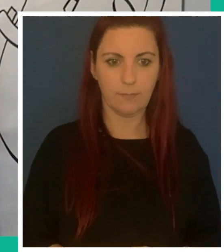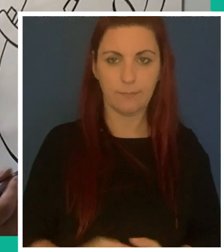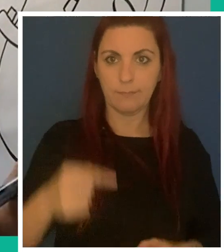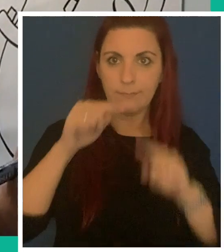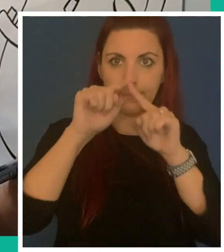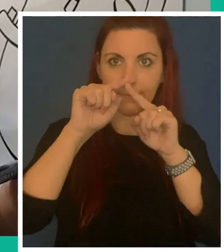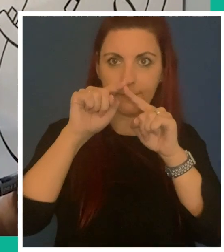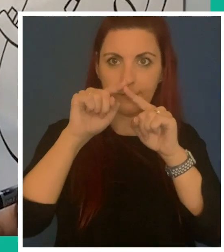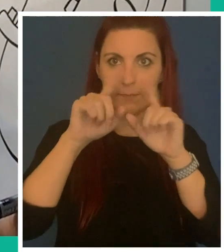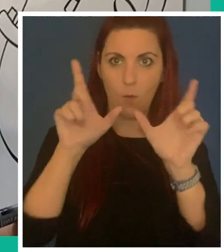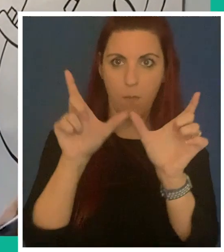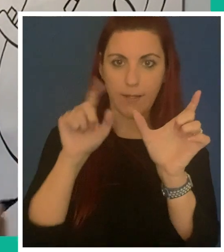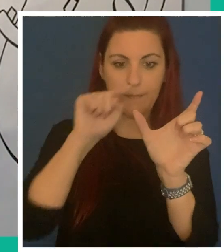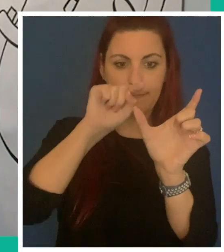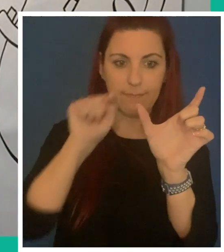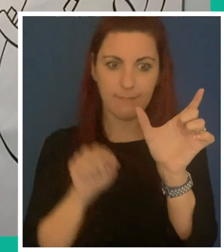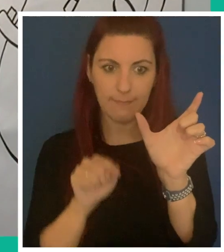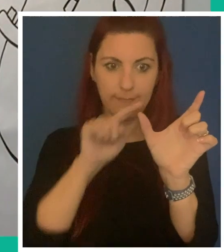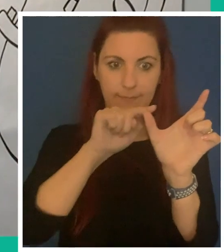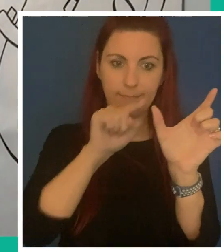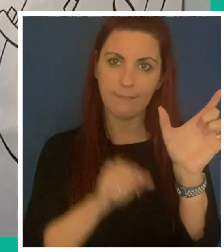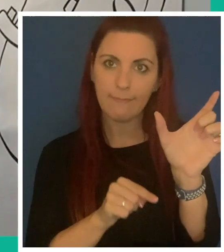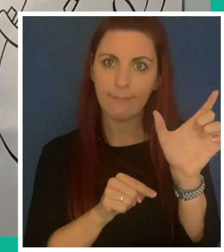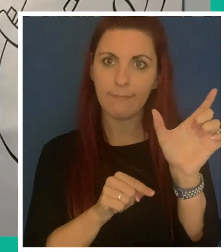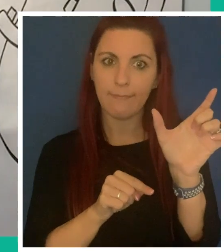like that and inside his body down like that, okay.